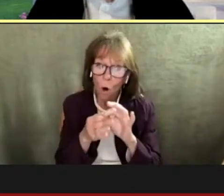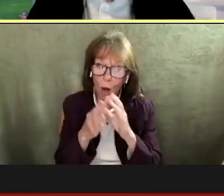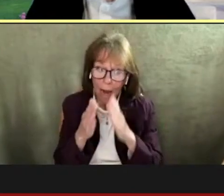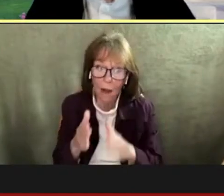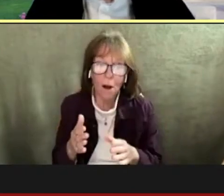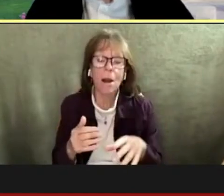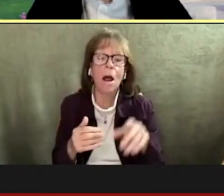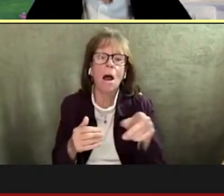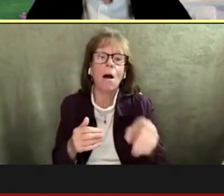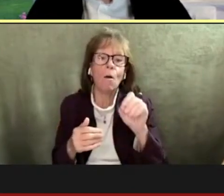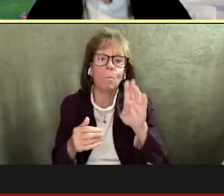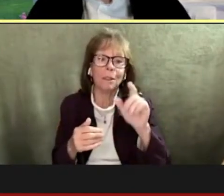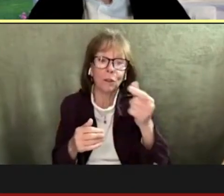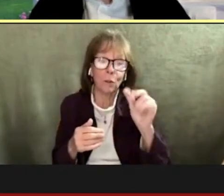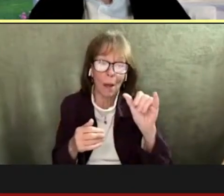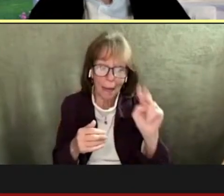Obstetrics and Gynecology.